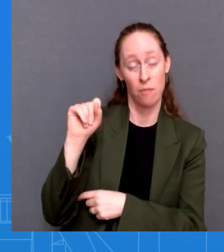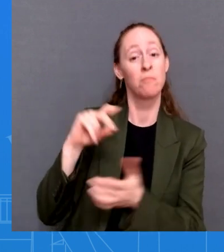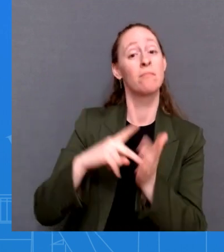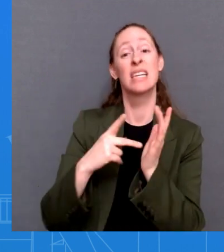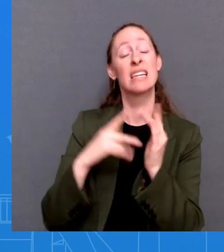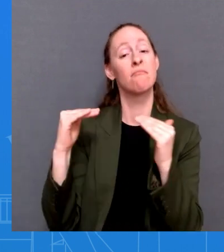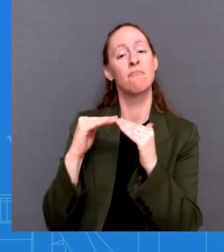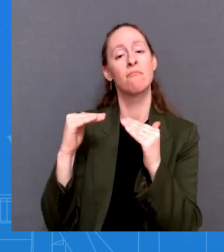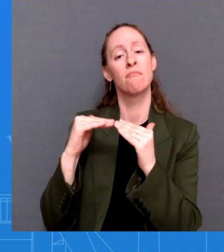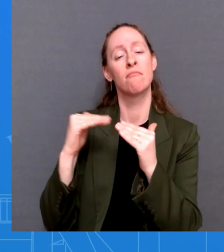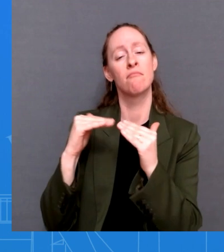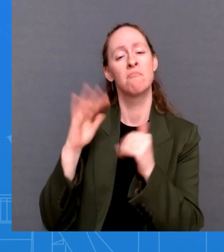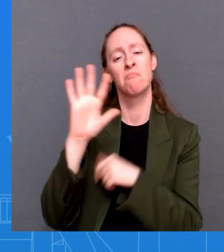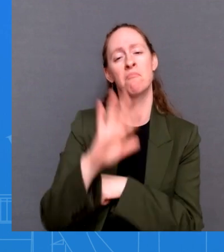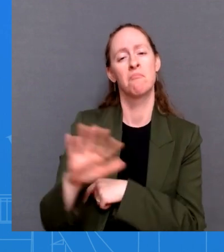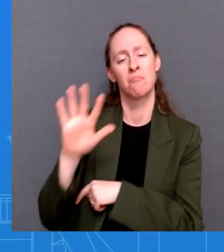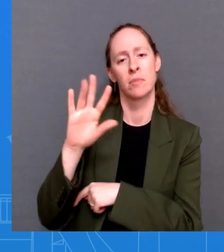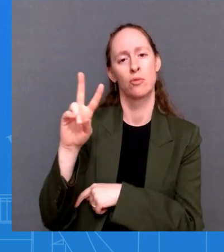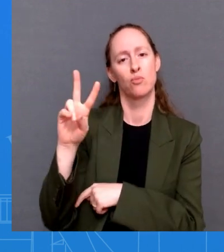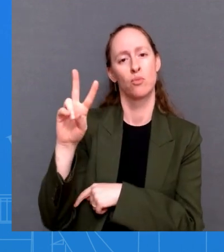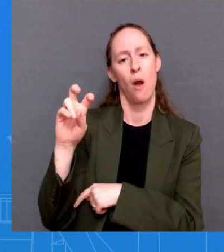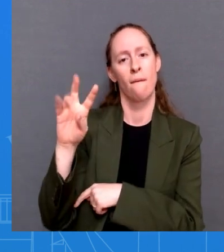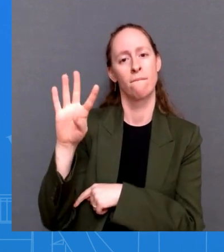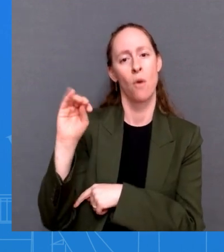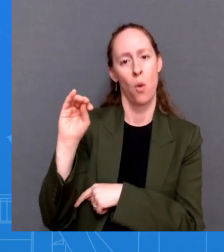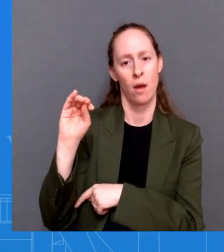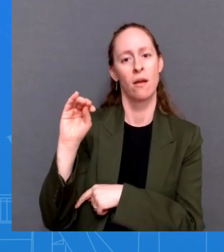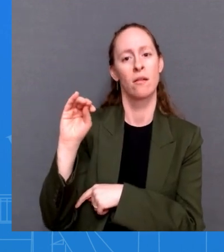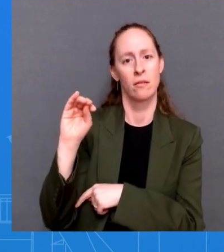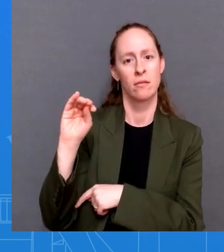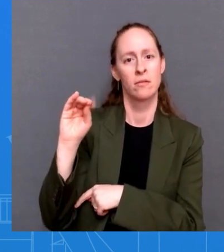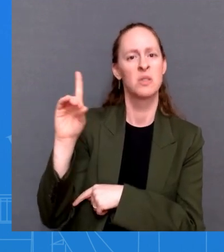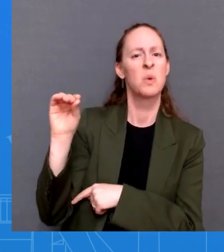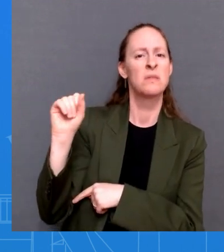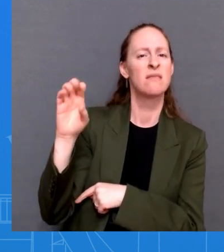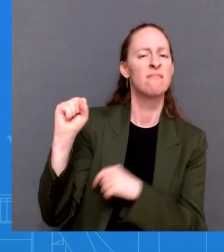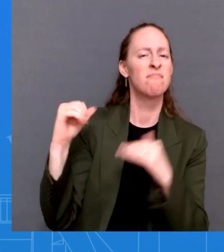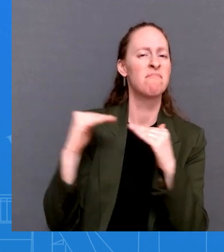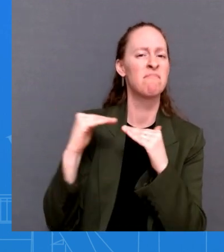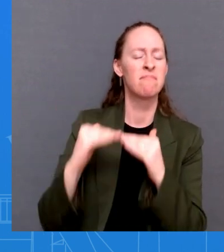vials of vaccine from our supplier, which represents up to 750,000 doses